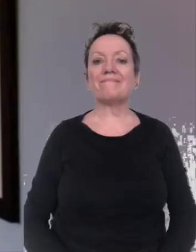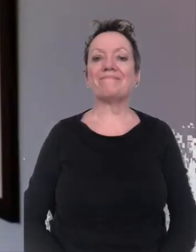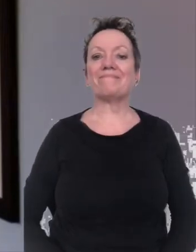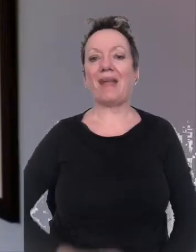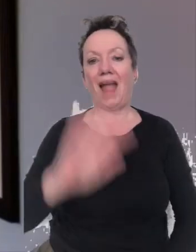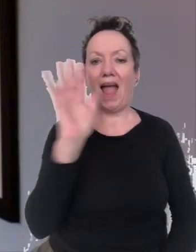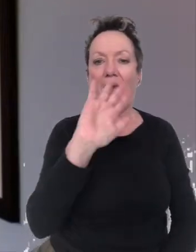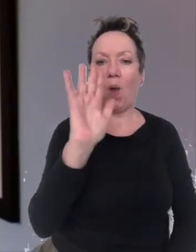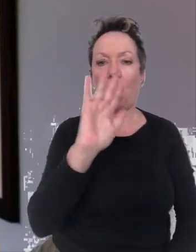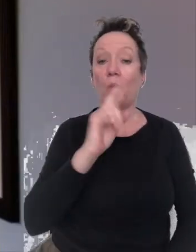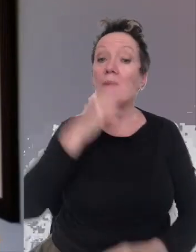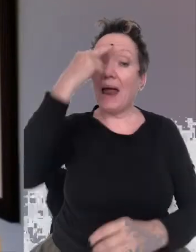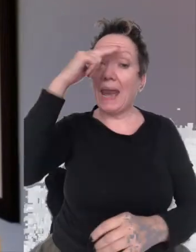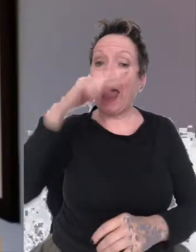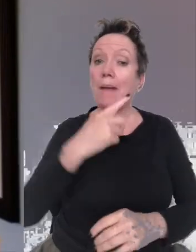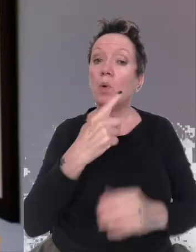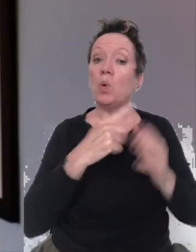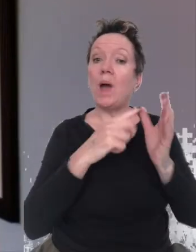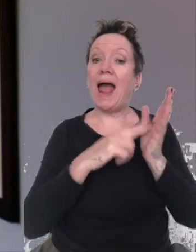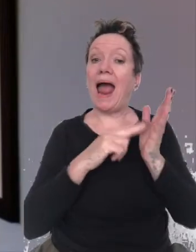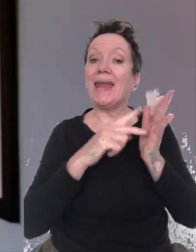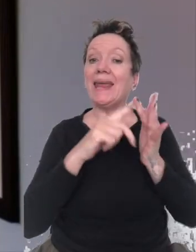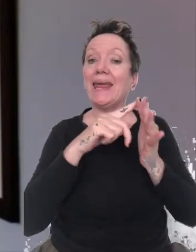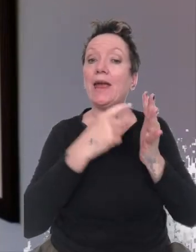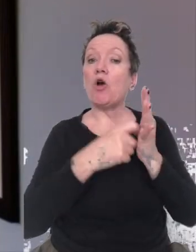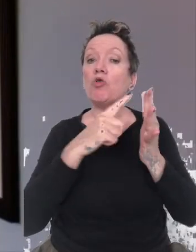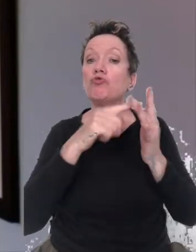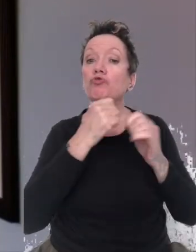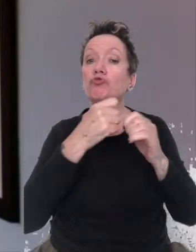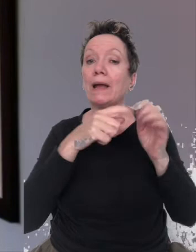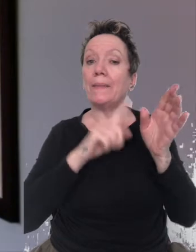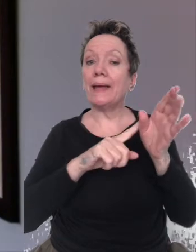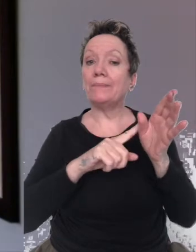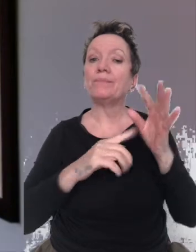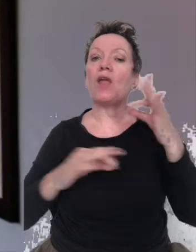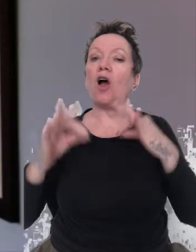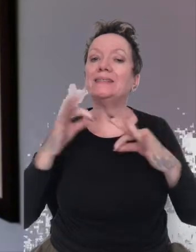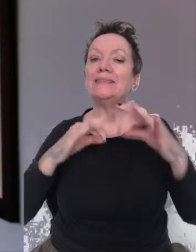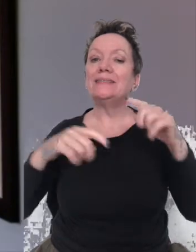Hello. My name is Annie Rigby. I am artistic director of Unfolding Theater.